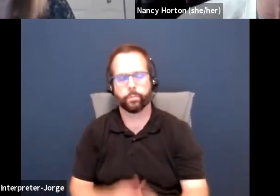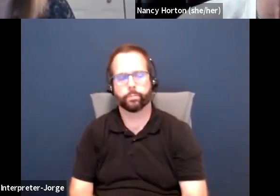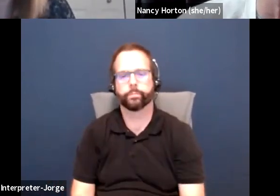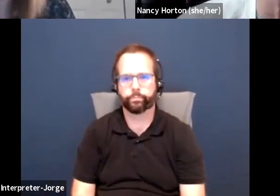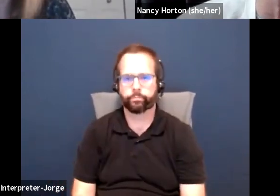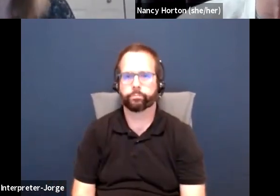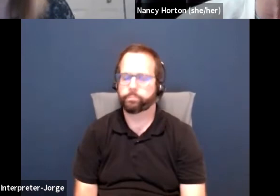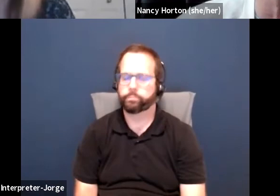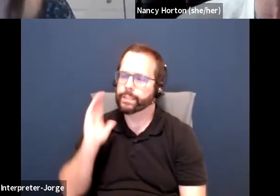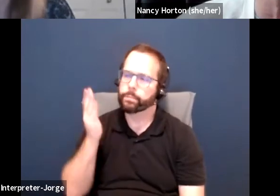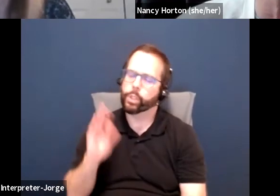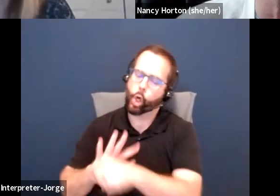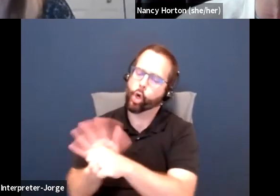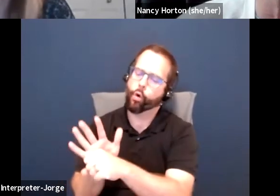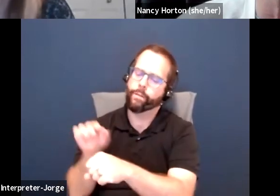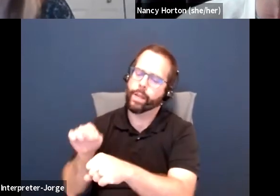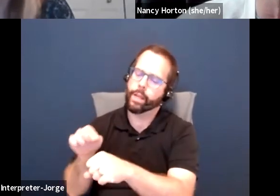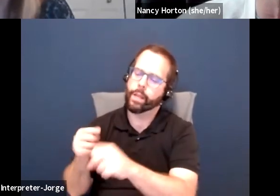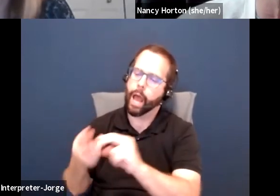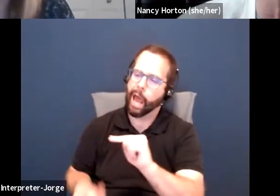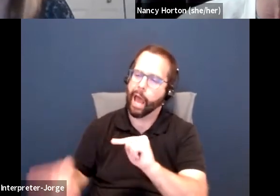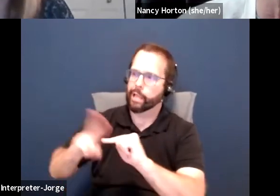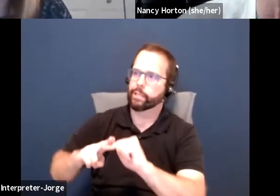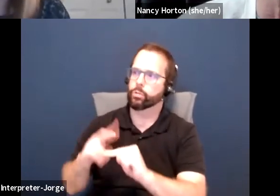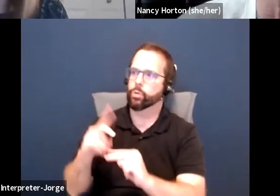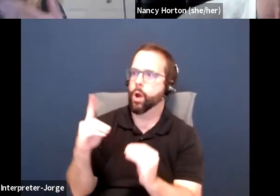» Anne: Right and it seems as